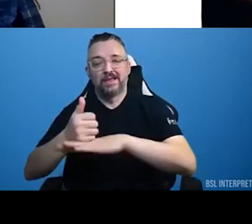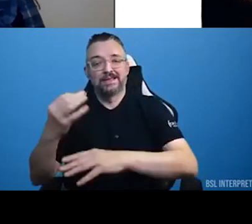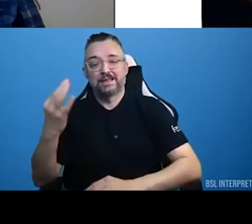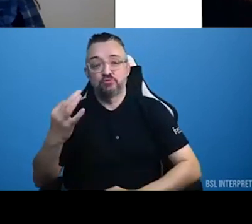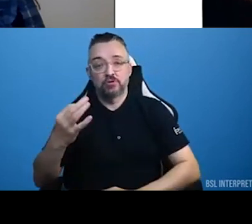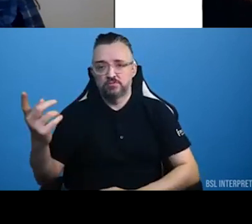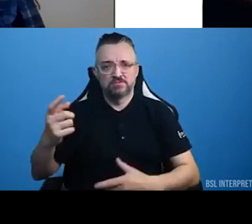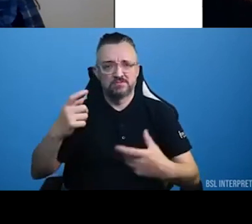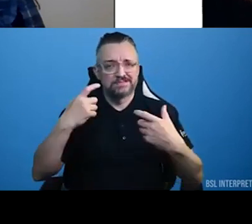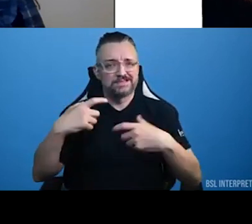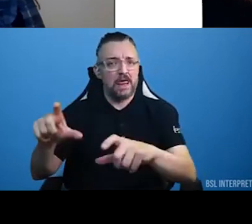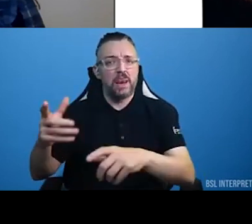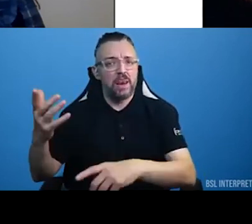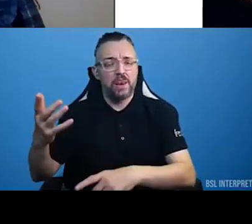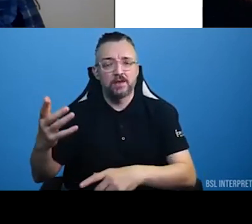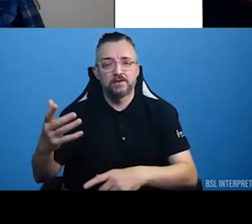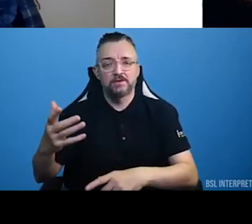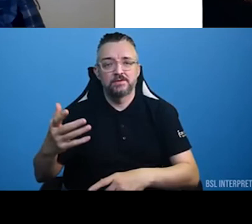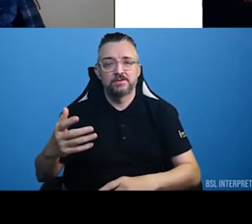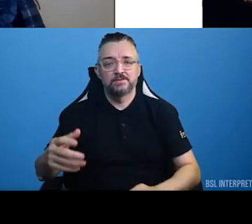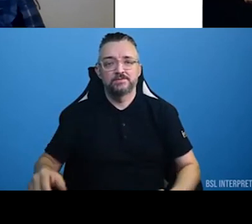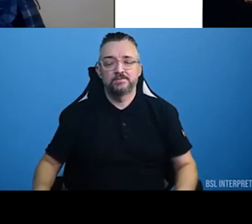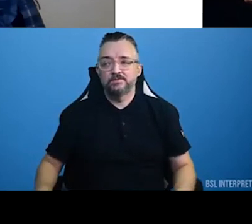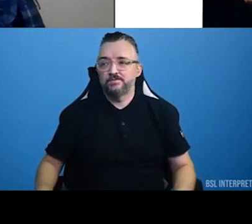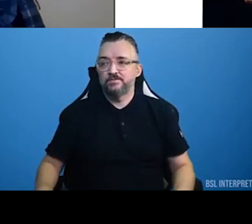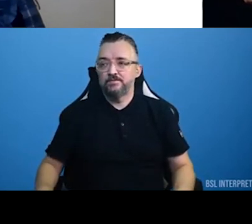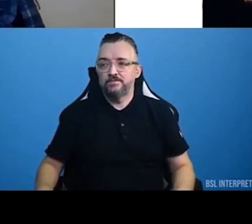they're operational overnight. They're not necessarily a permanent structure, but they're operational overnight.